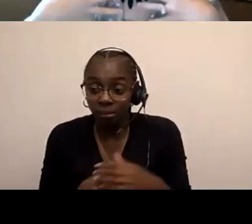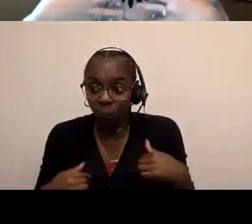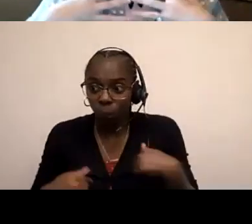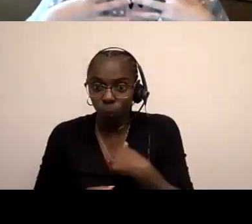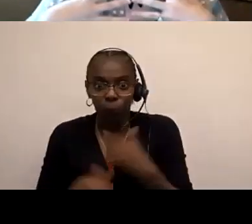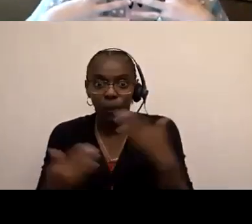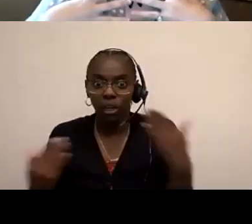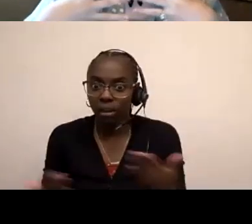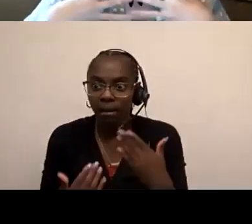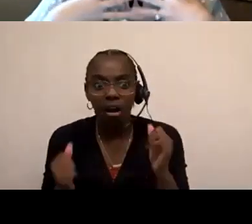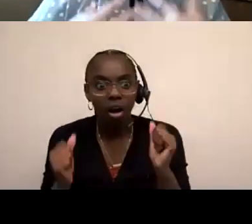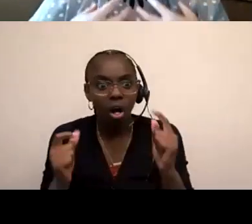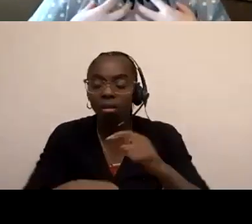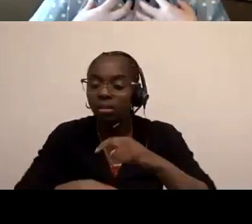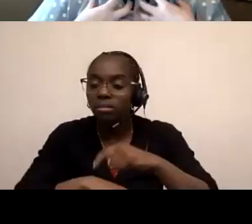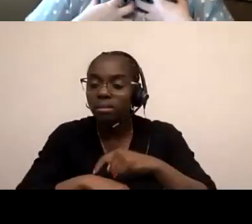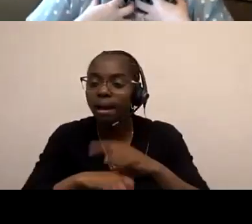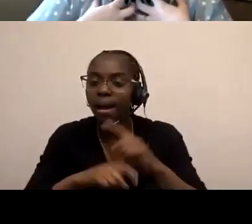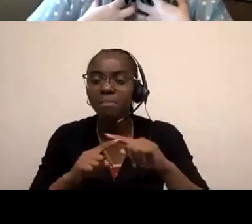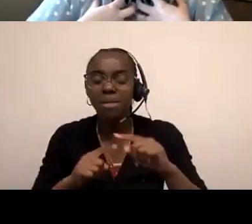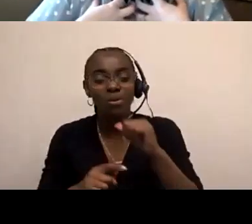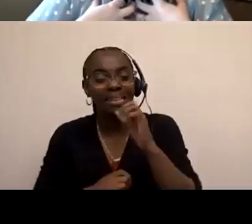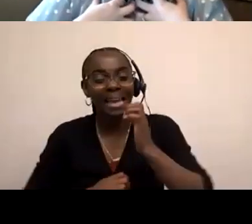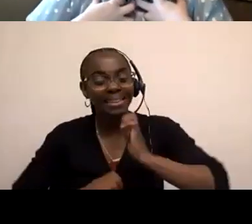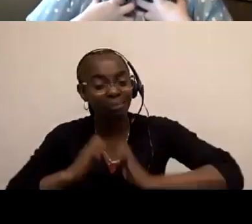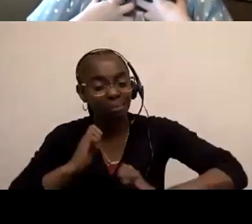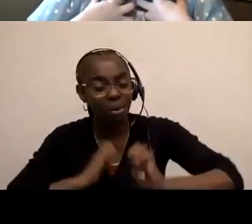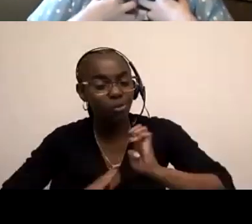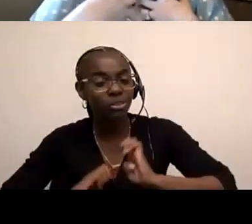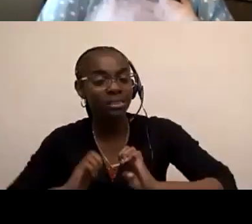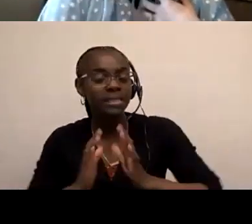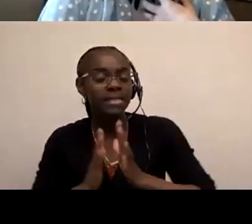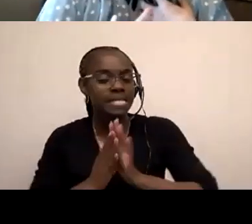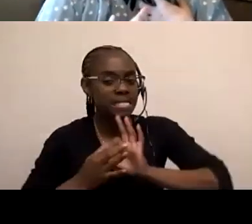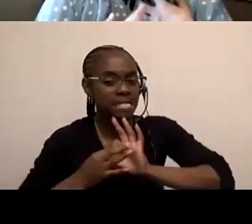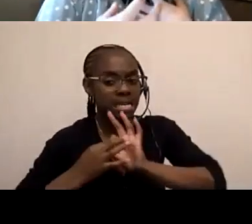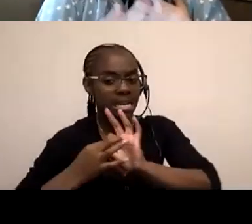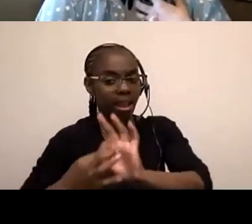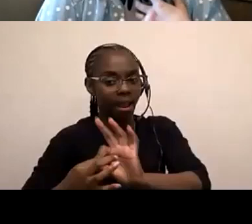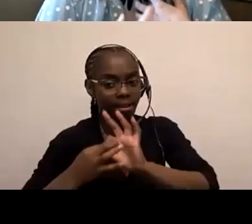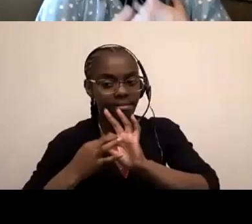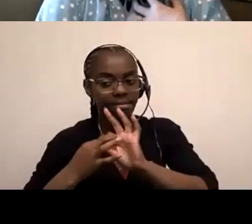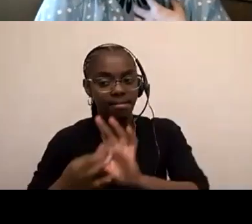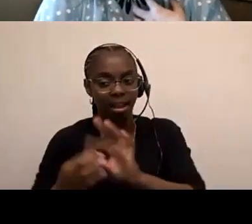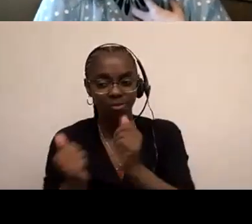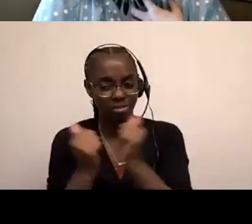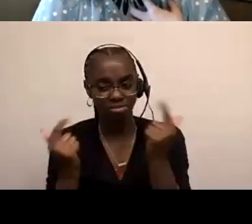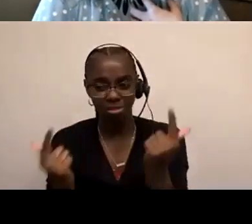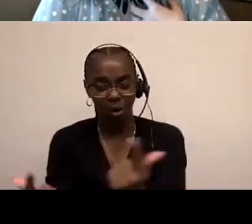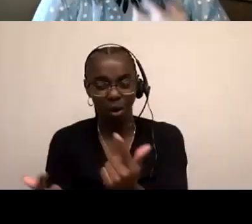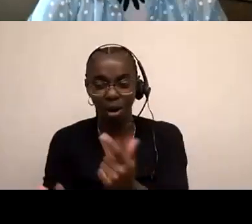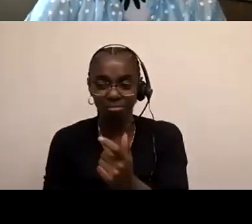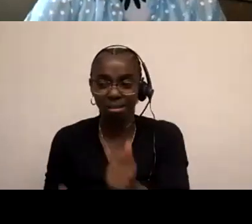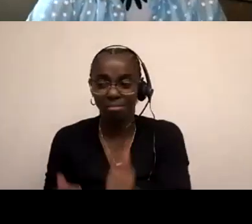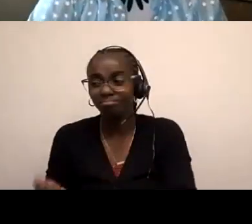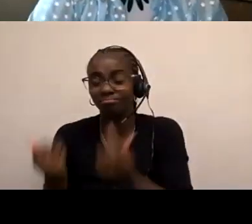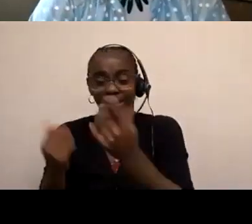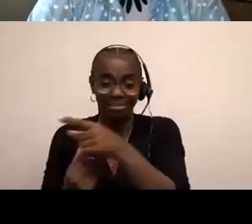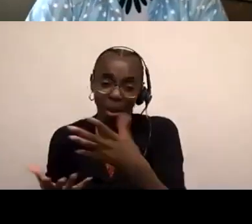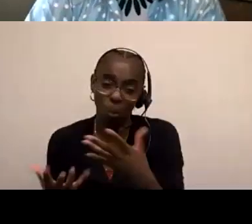TIME WE MAY NOT BE EMOTIONALLY CONNECTING WITH THEM AS MUCH AS THEY WOULD LIKE. THIS